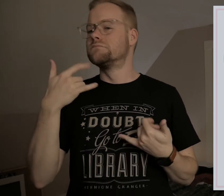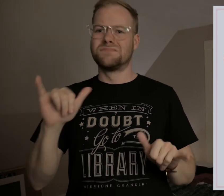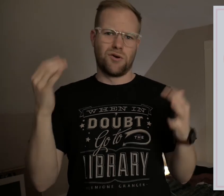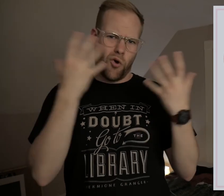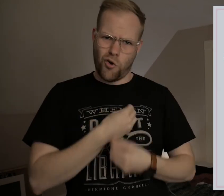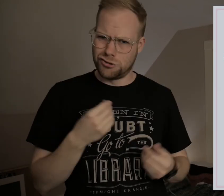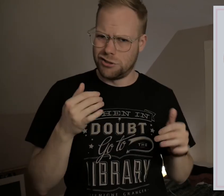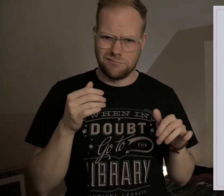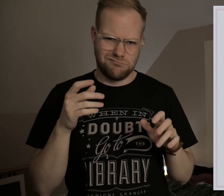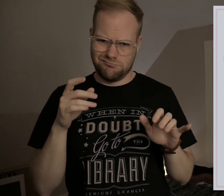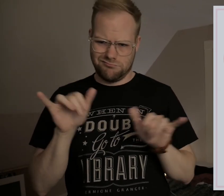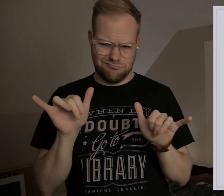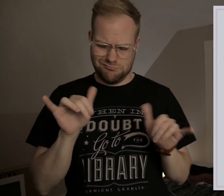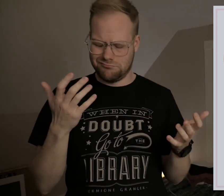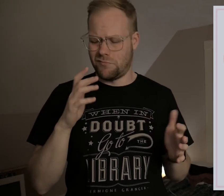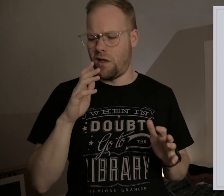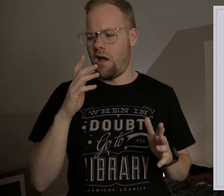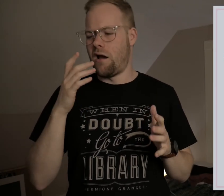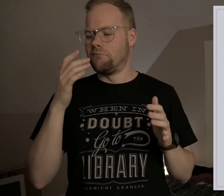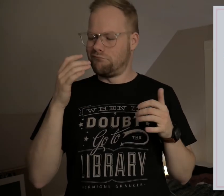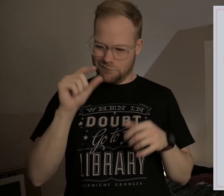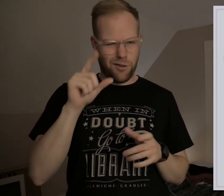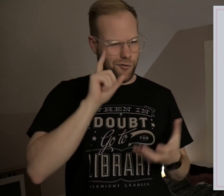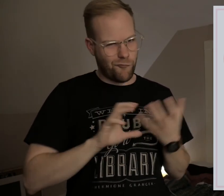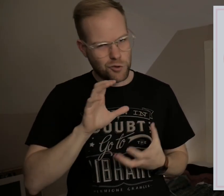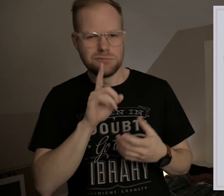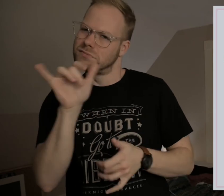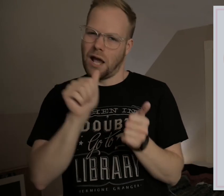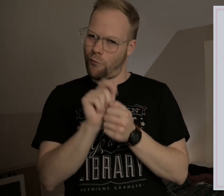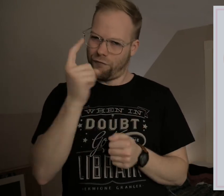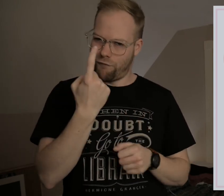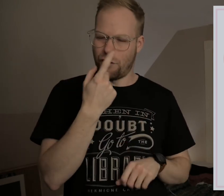It’s still as gorgeous as ever, and a little confusing which was the same with the first volume.